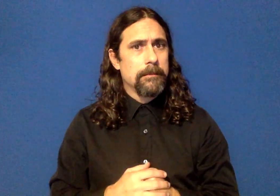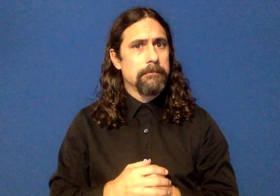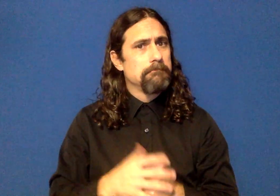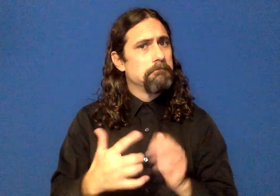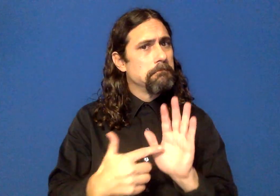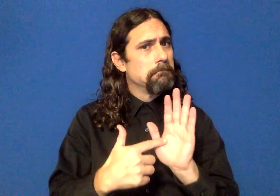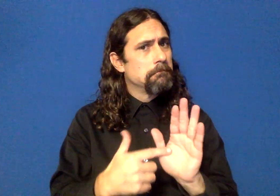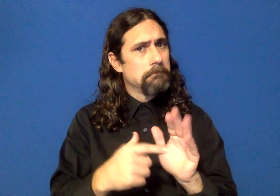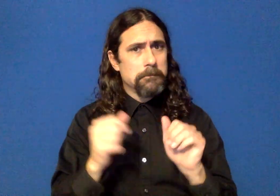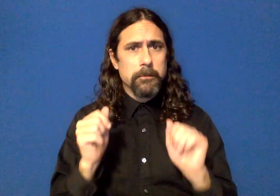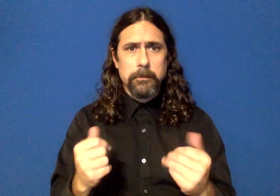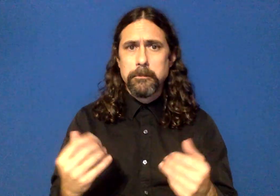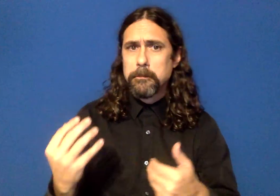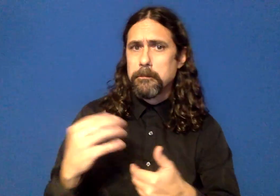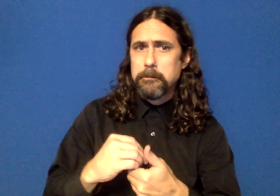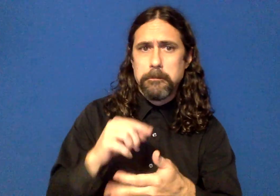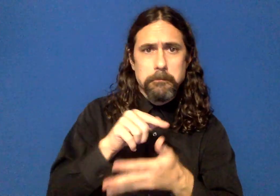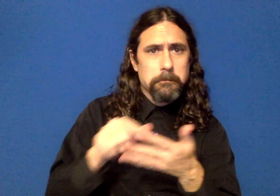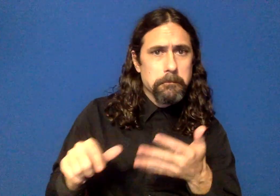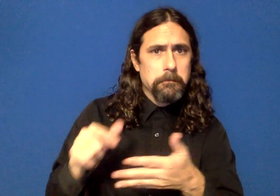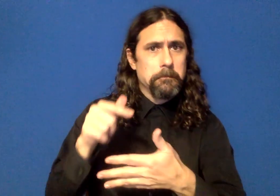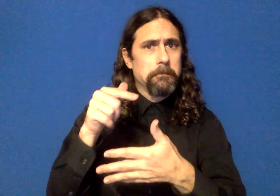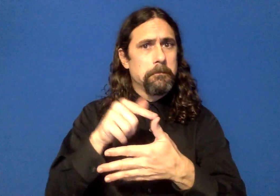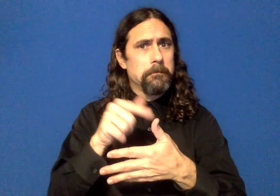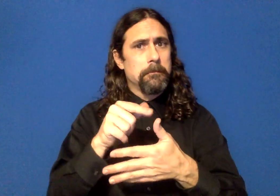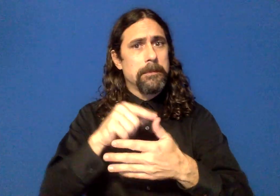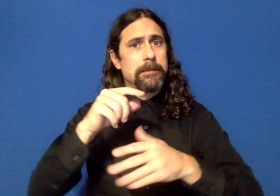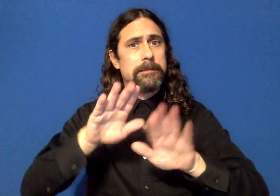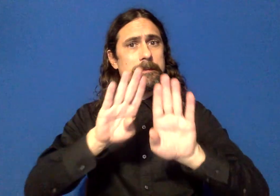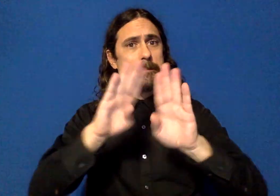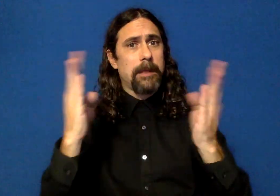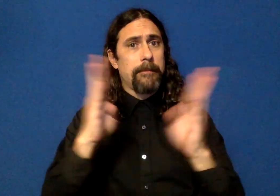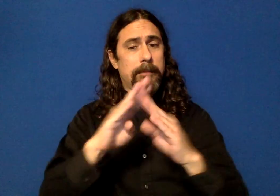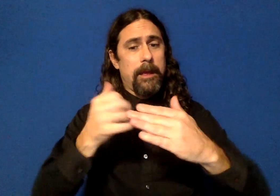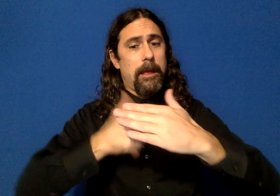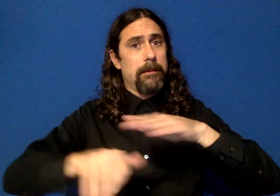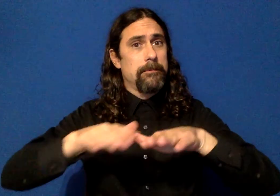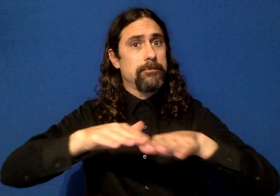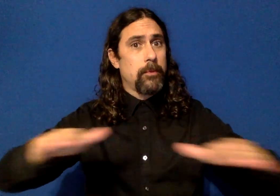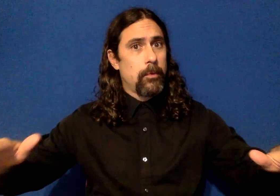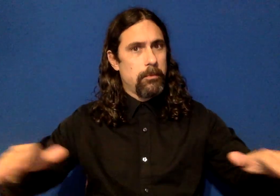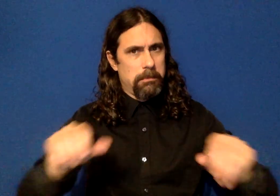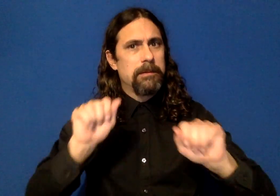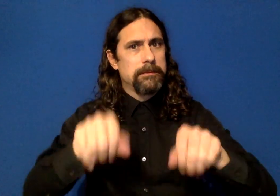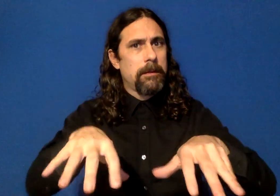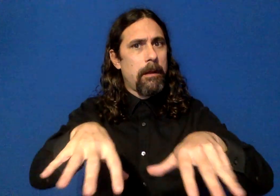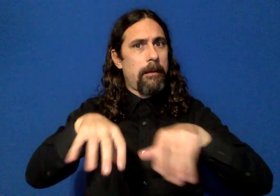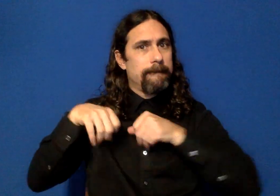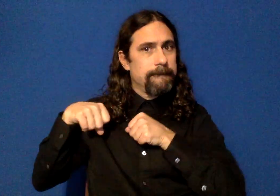and counters, amongst other features. * A vision or hearing set-aside unit